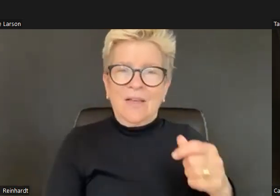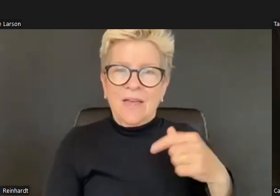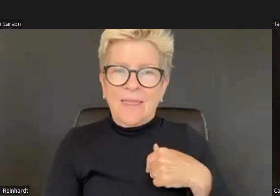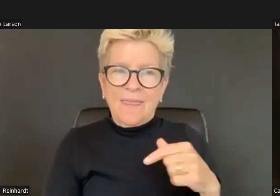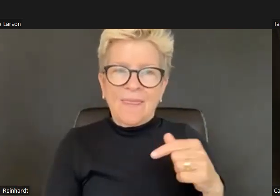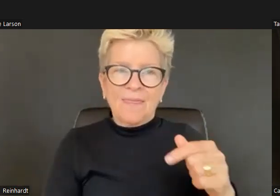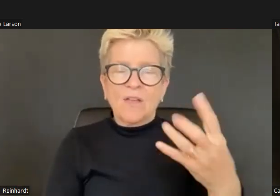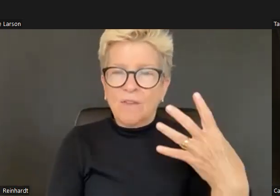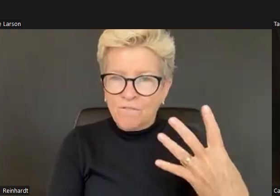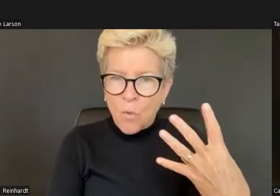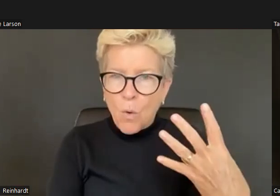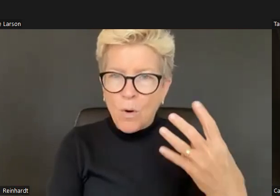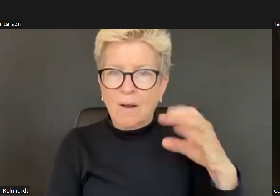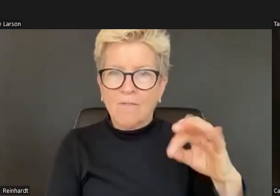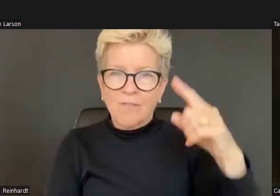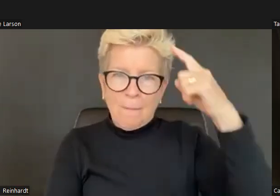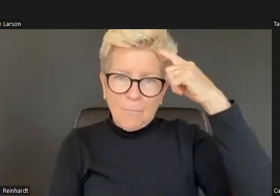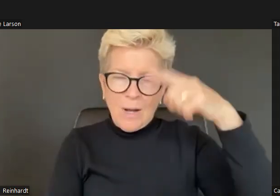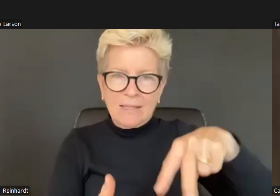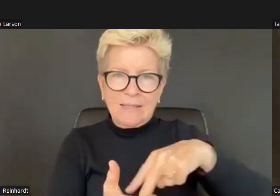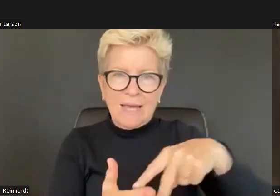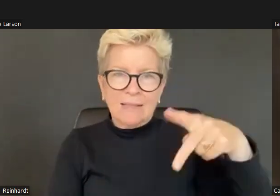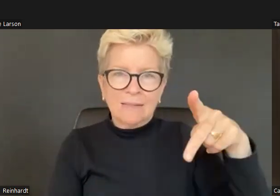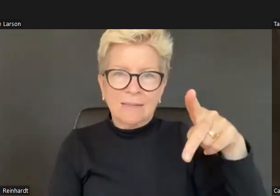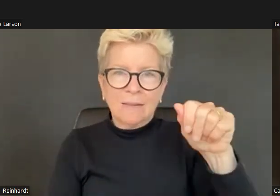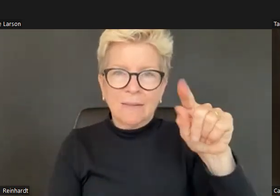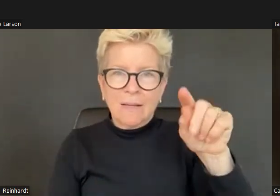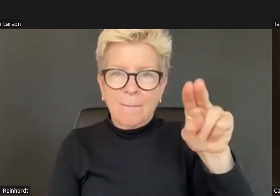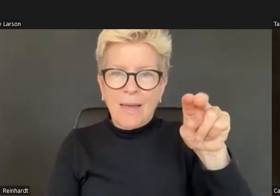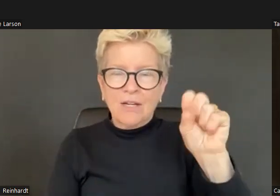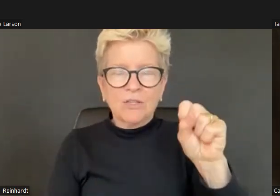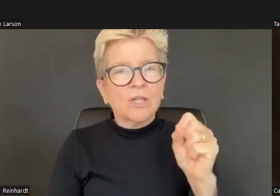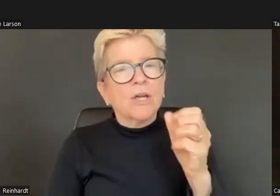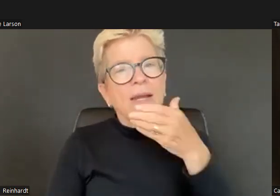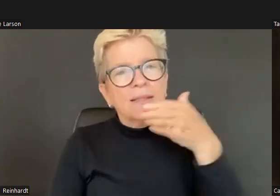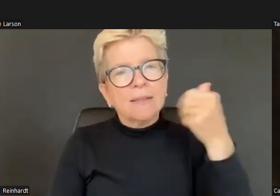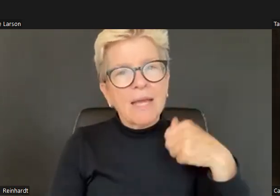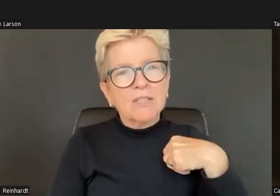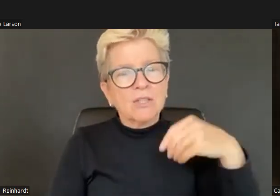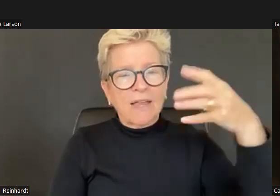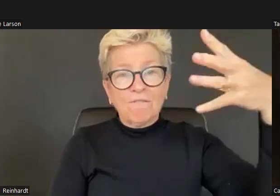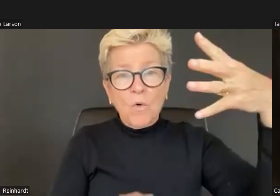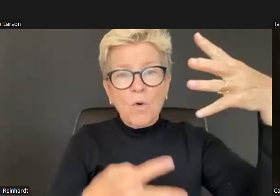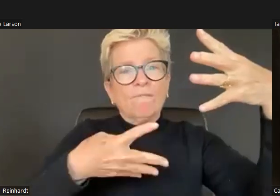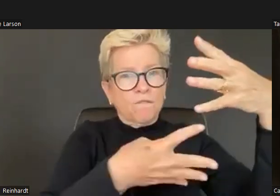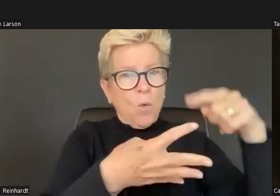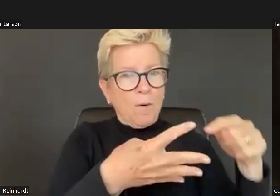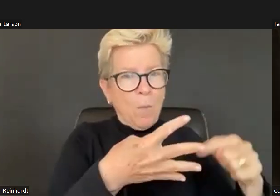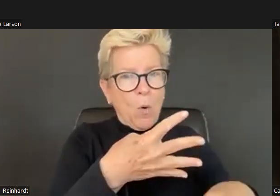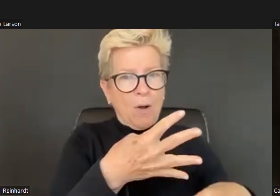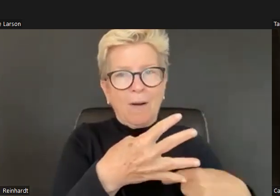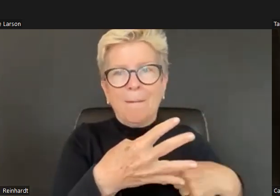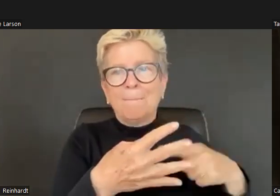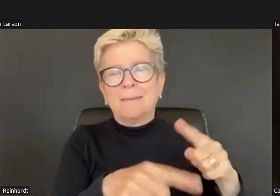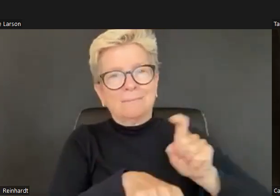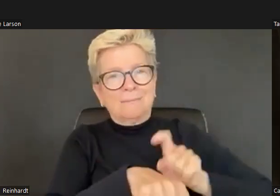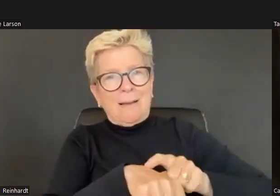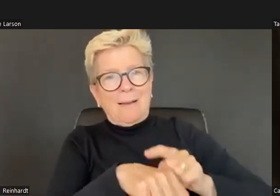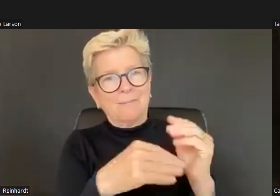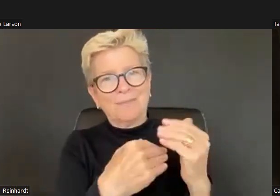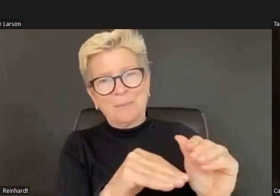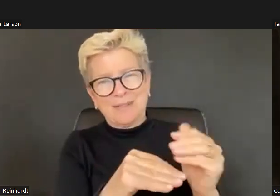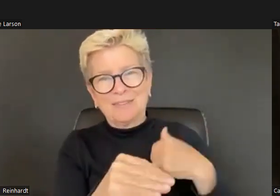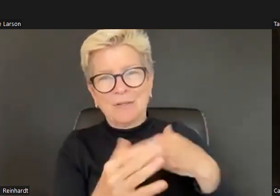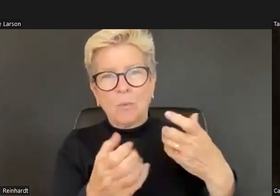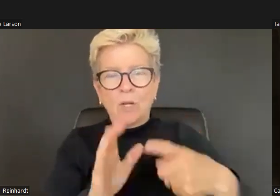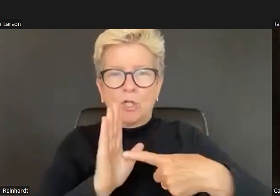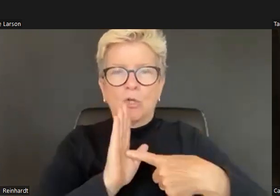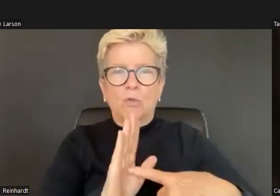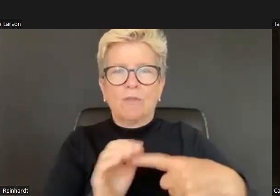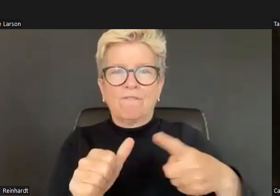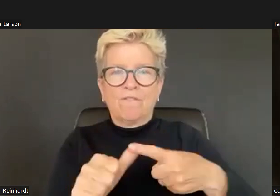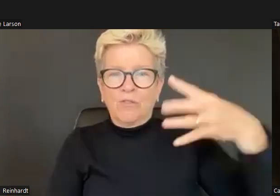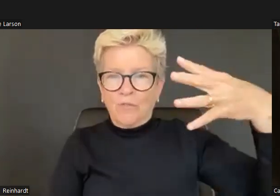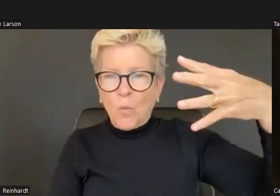Helps calm your brain. So if we can do that. If we can just twist. And then twist the other way.